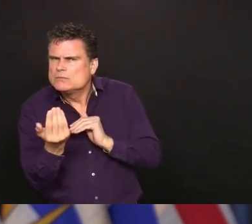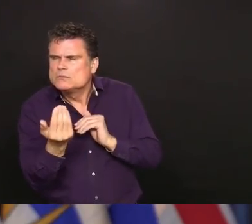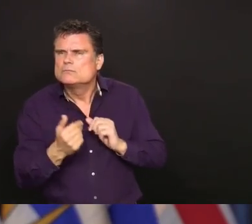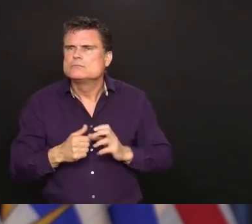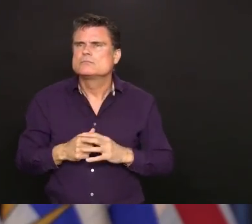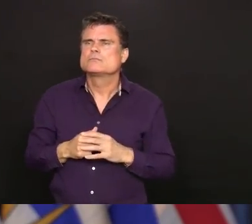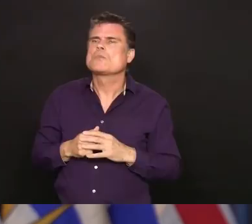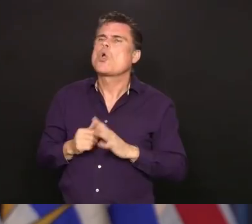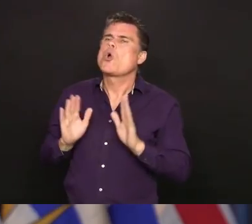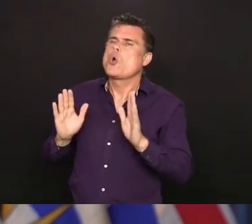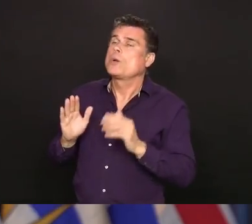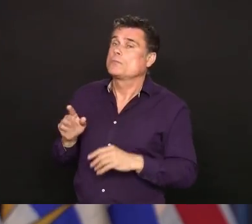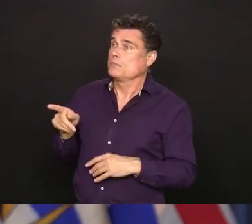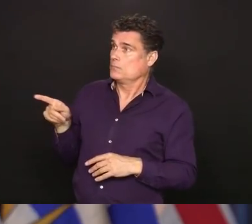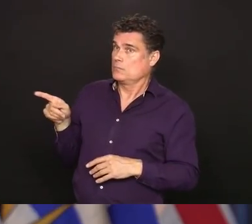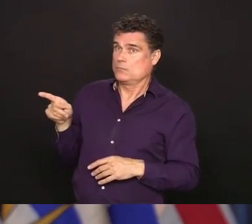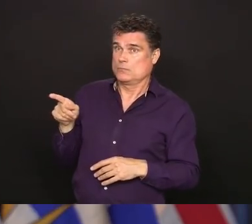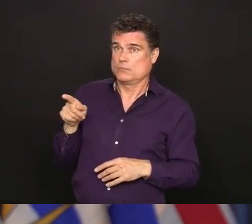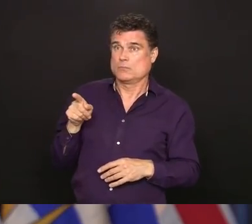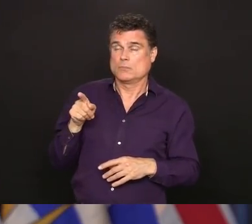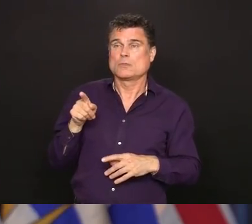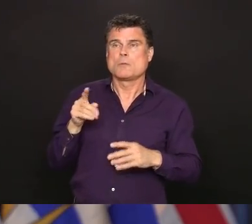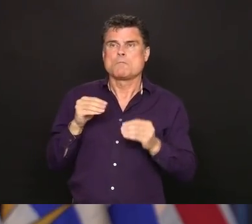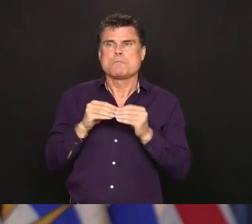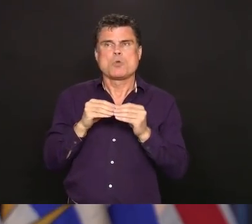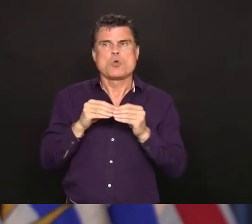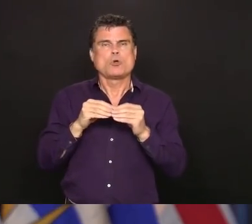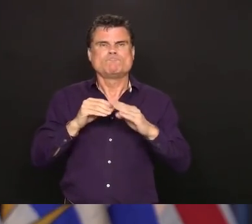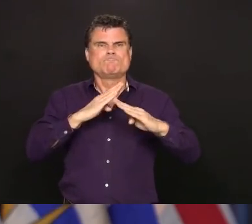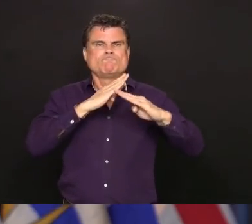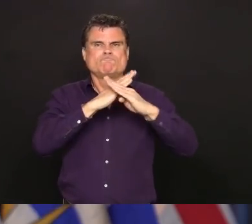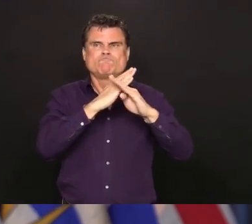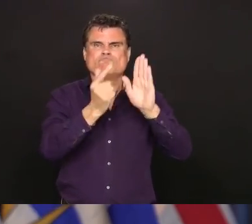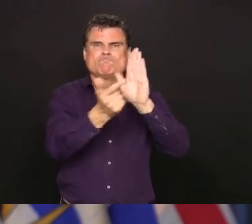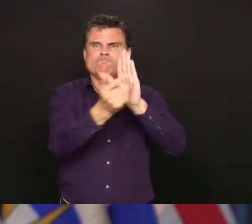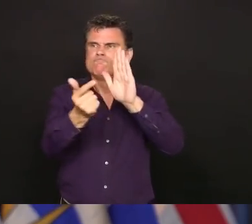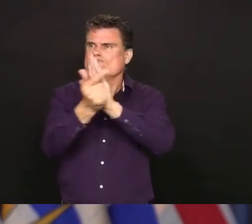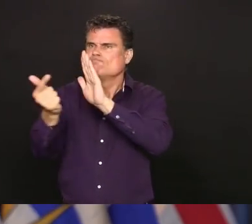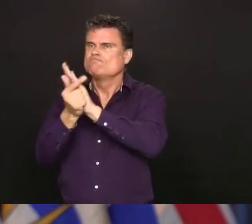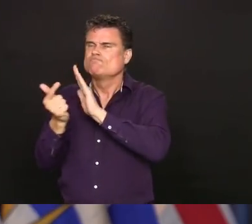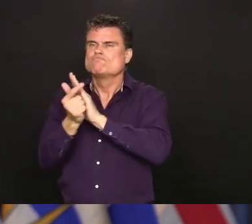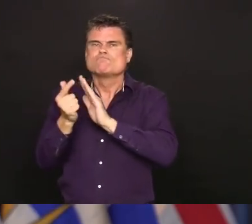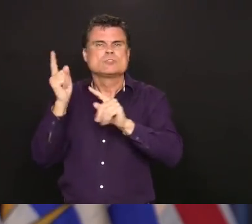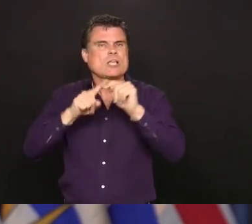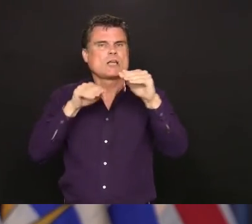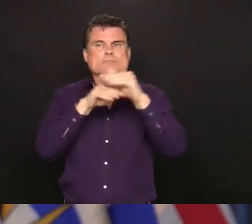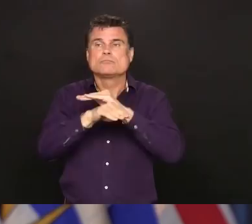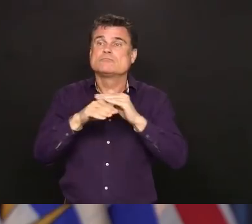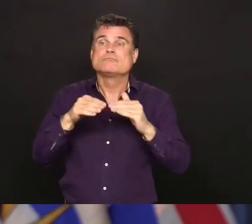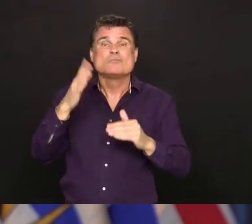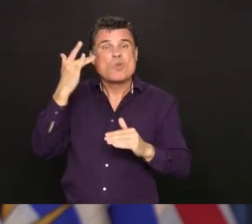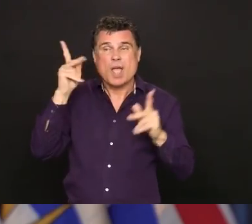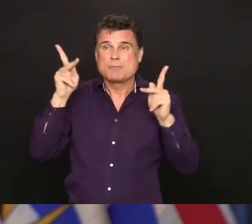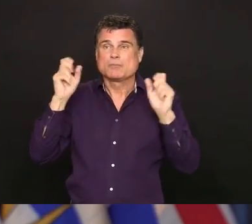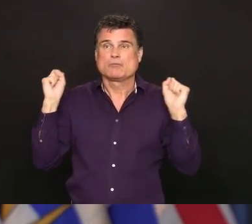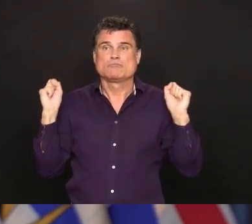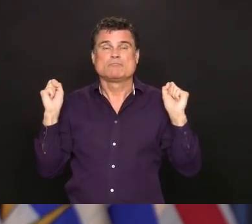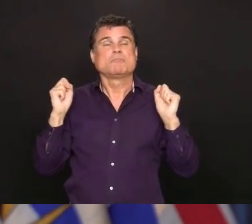Because it seems people aren't listening and we're seeing lots of crowds in high-traffic areas. I'm not.